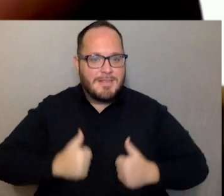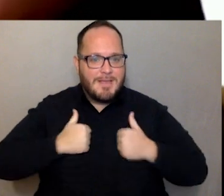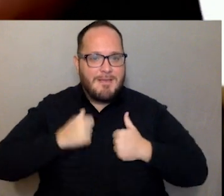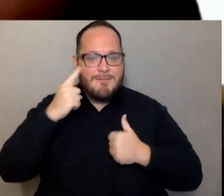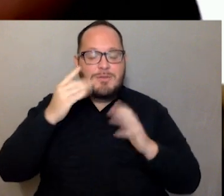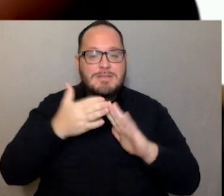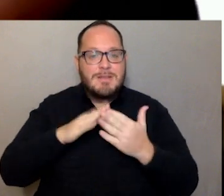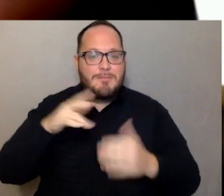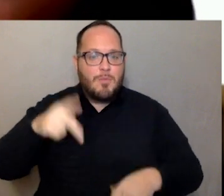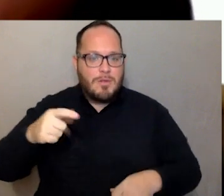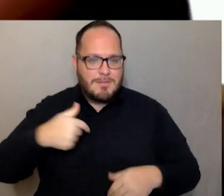I'M GOING TO GET US STARTED WITH A FEW LOGISTICS.